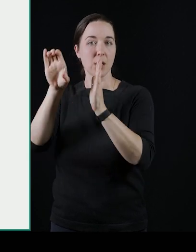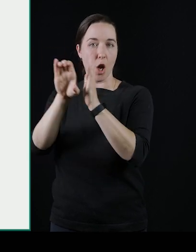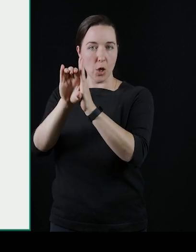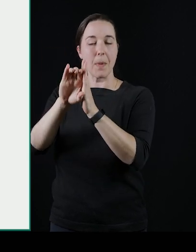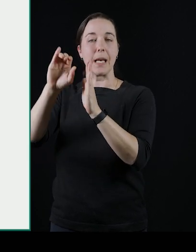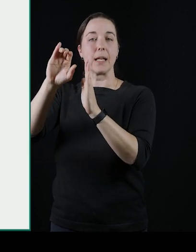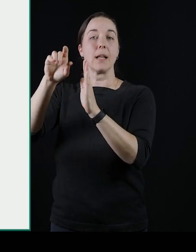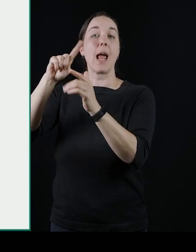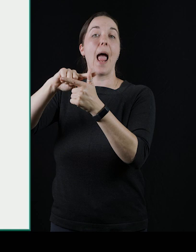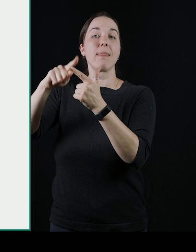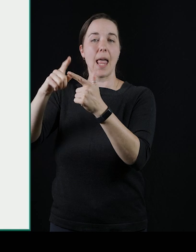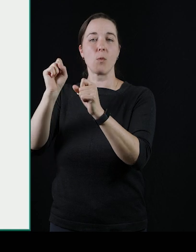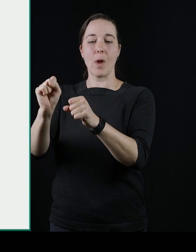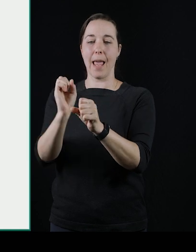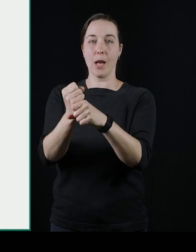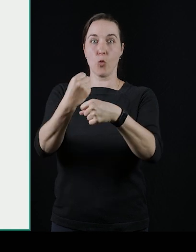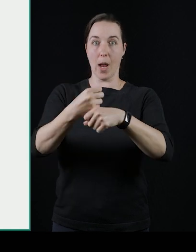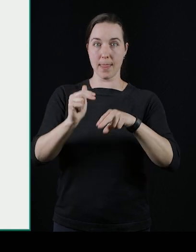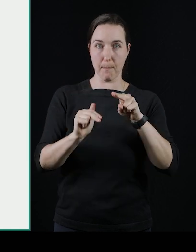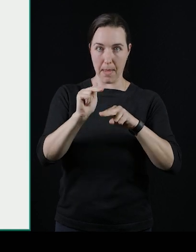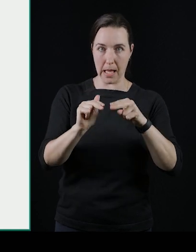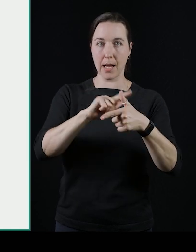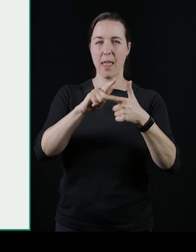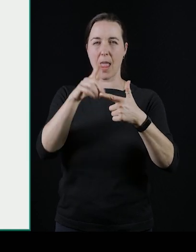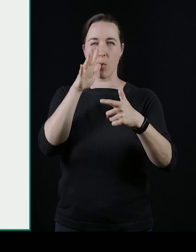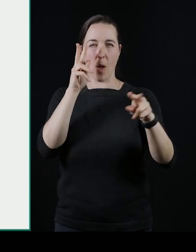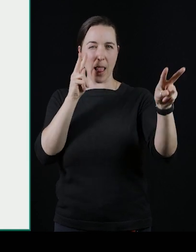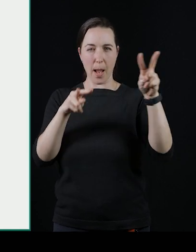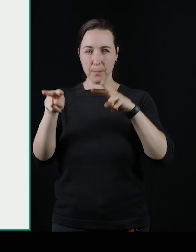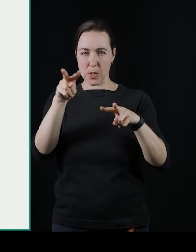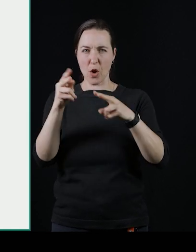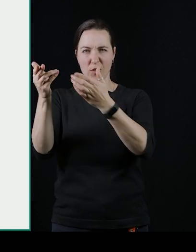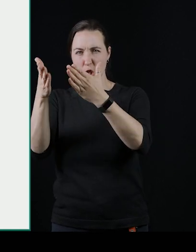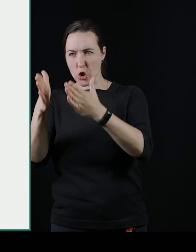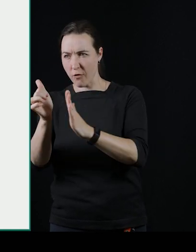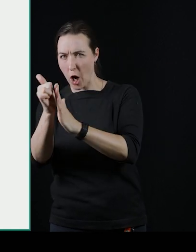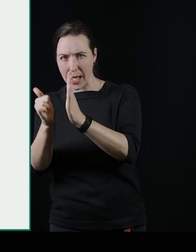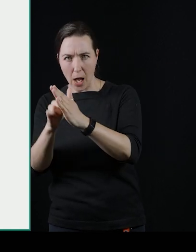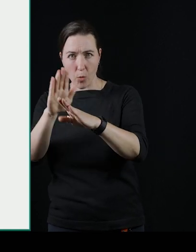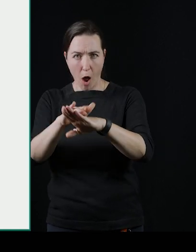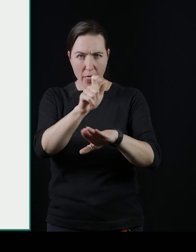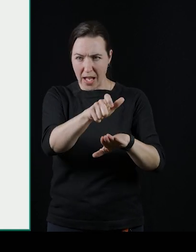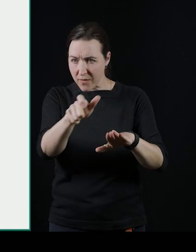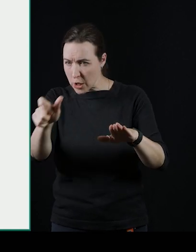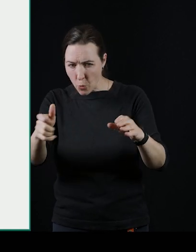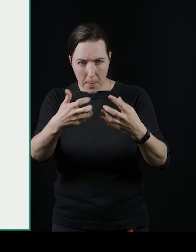After that, we can create the build, and then we can observe the server account and the virtual machines.